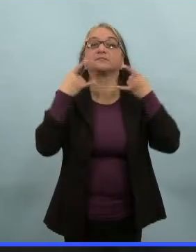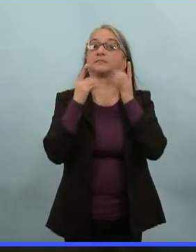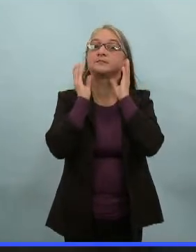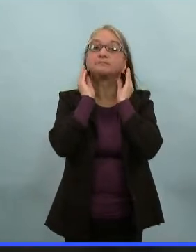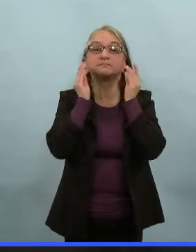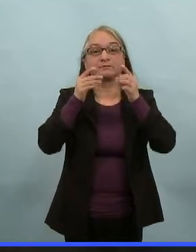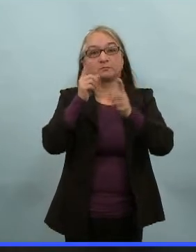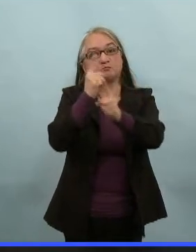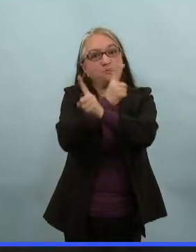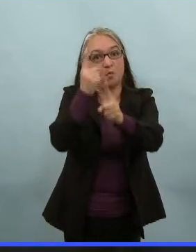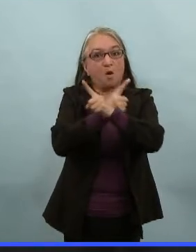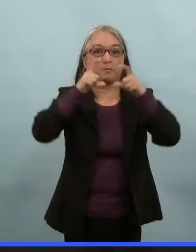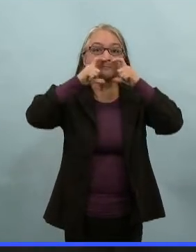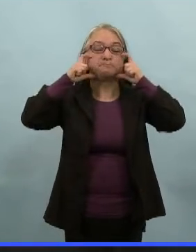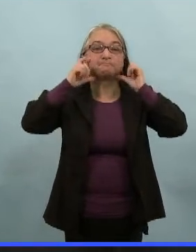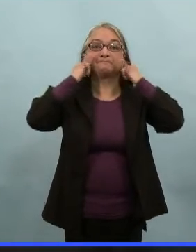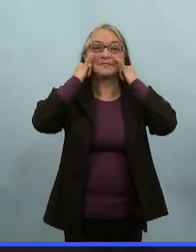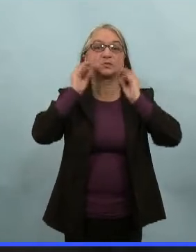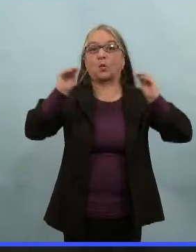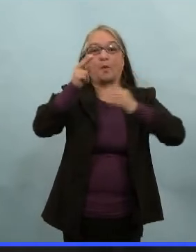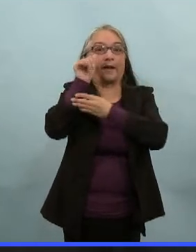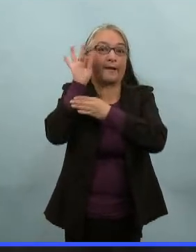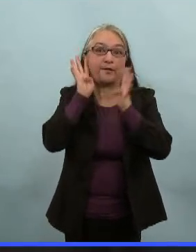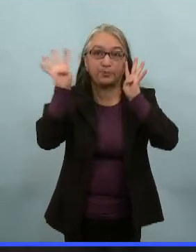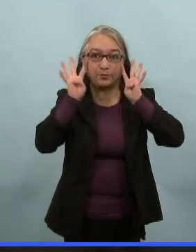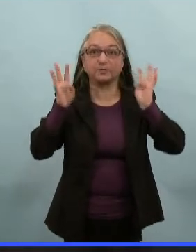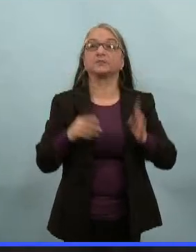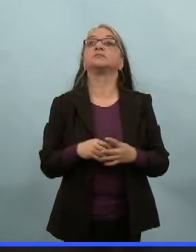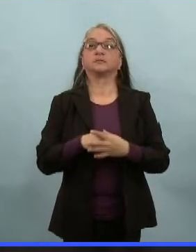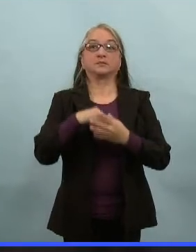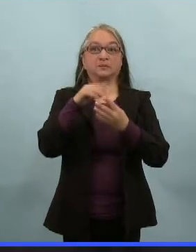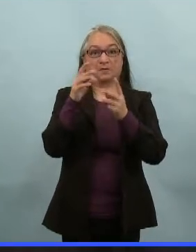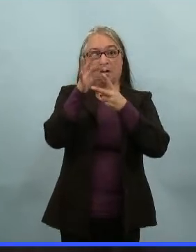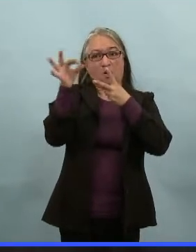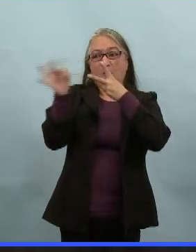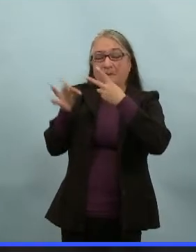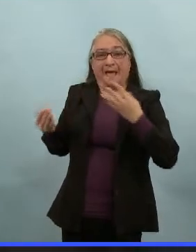matter which you wear the fit is key so that there are no gaps around the outside of the mask